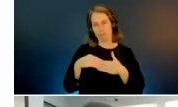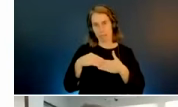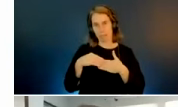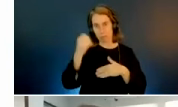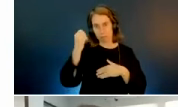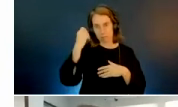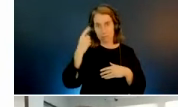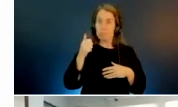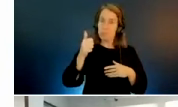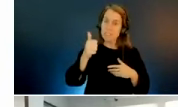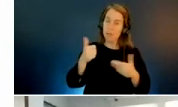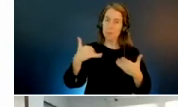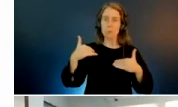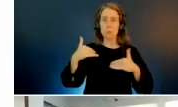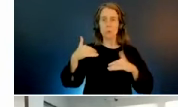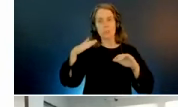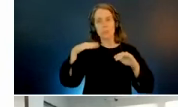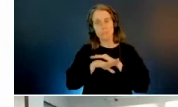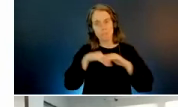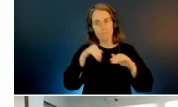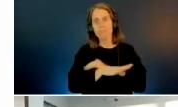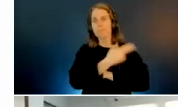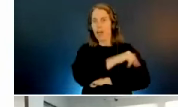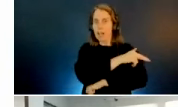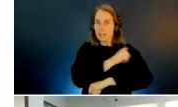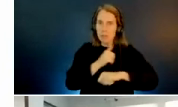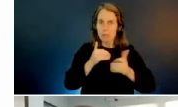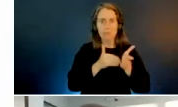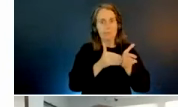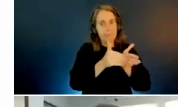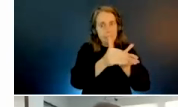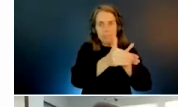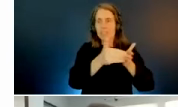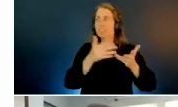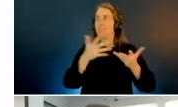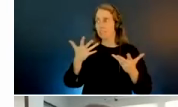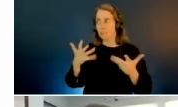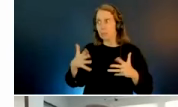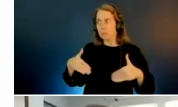hospital and you want to make sure that everything is um taken care of please give us a call and